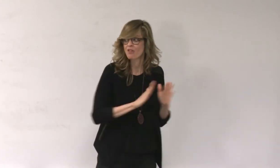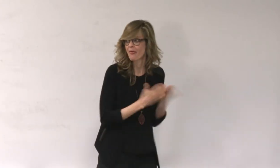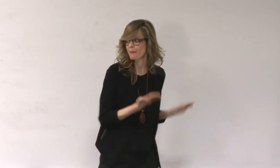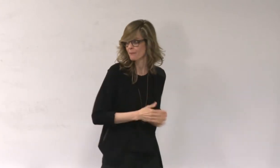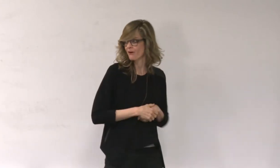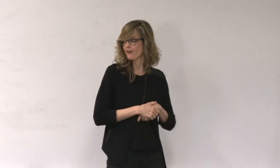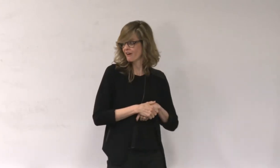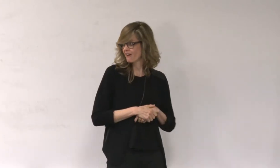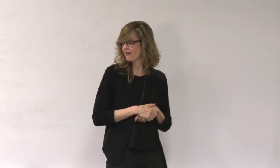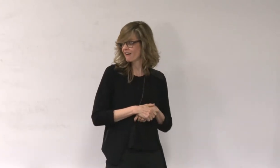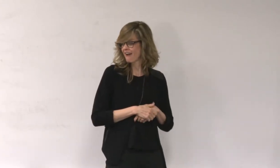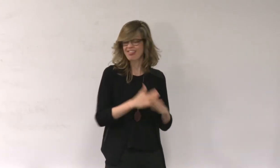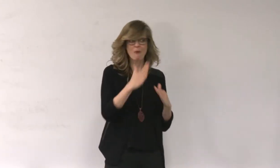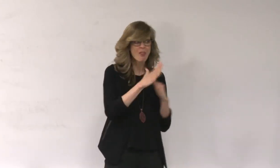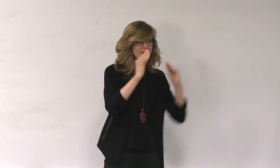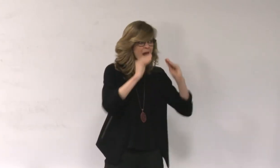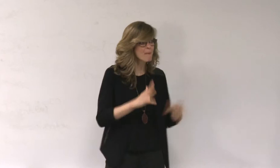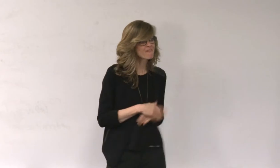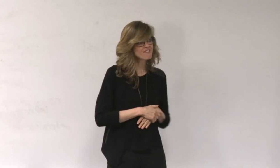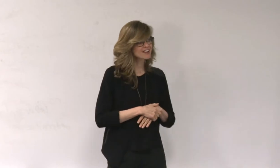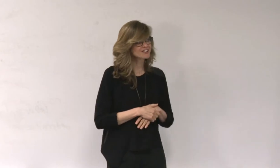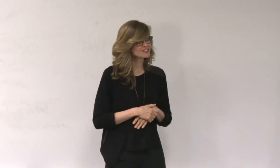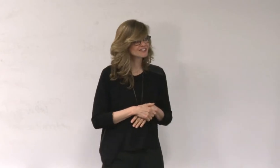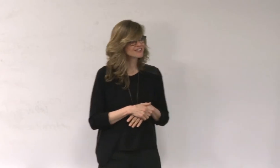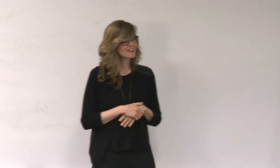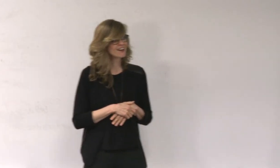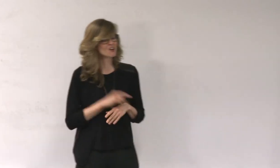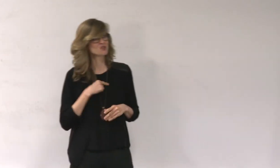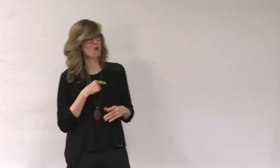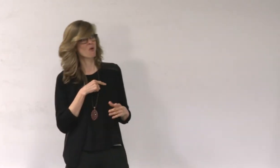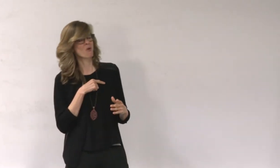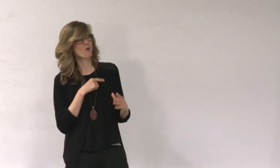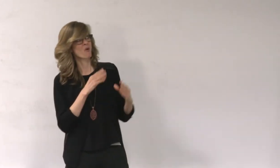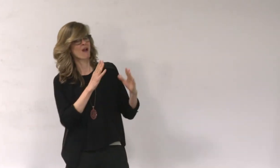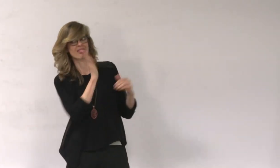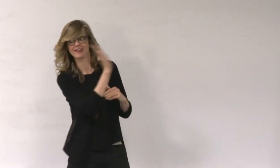THEY WERE BETTER THAN THE TEXTBOOK. THEY WERE THE TOP PROFESSORS IN THE FIELD.